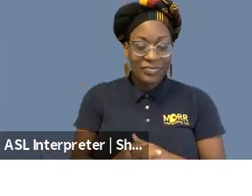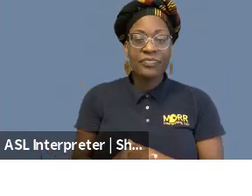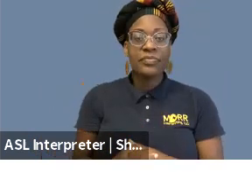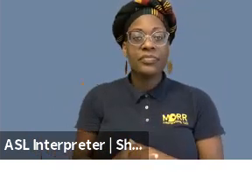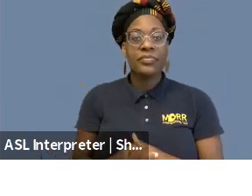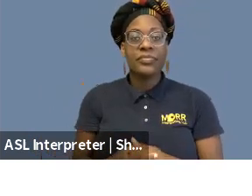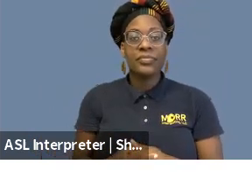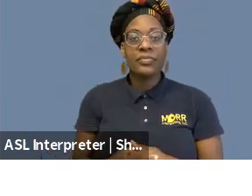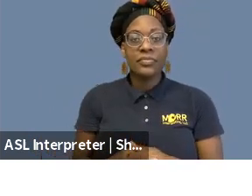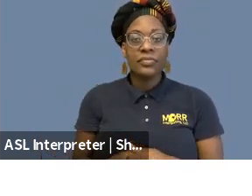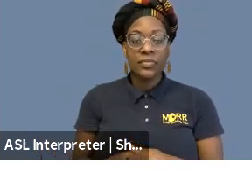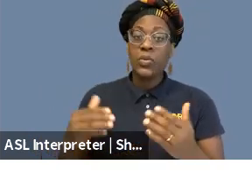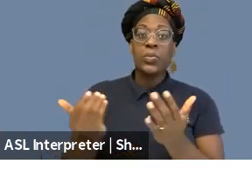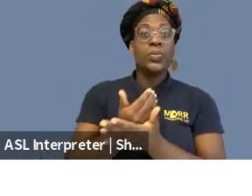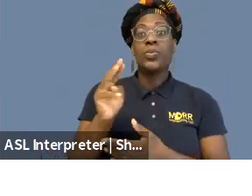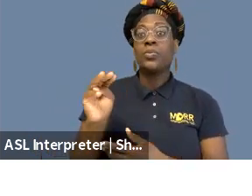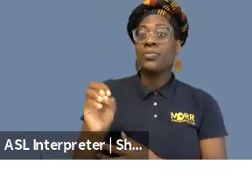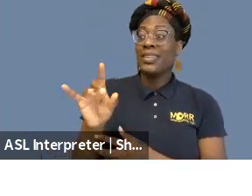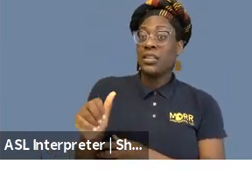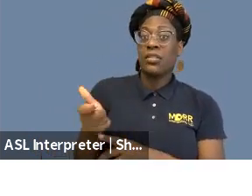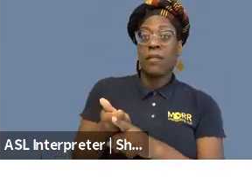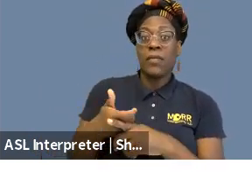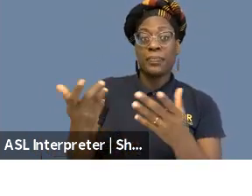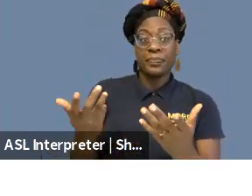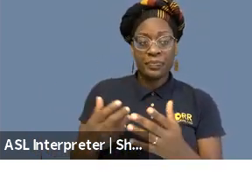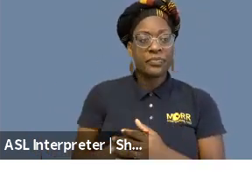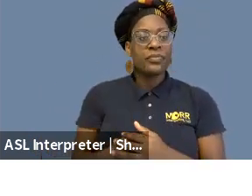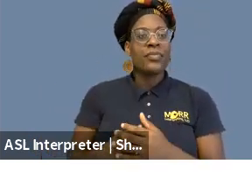New media are "interactive forms of communication technologies"